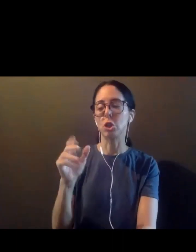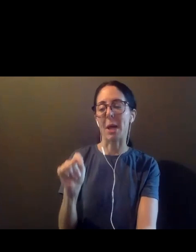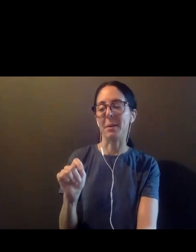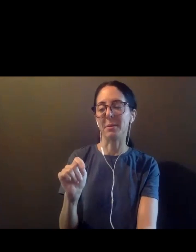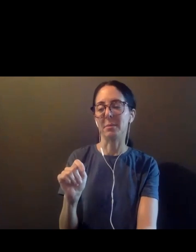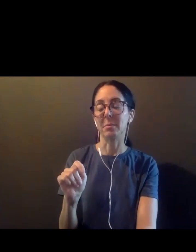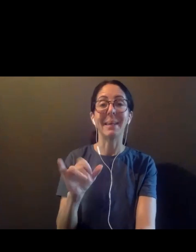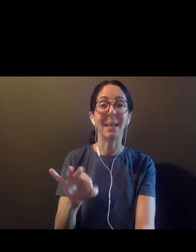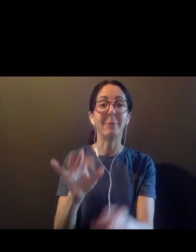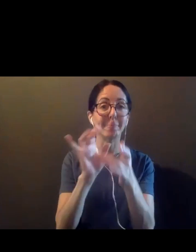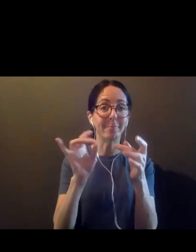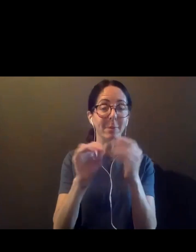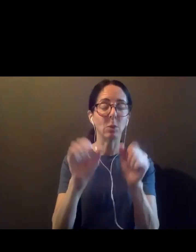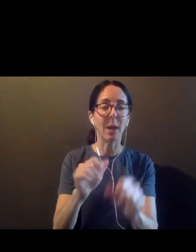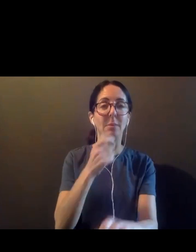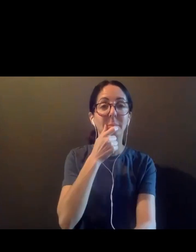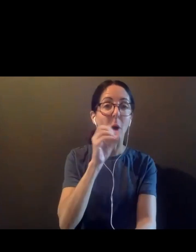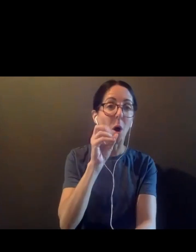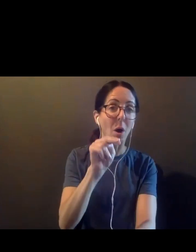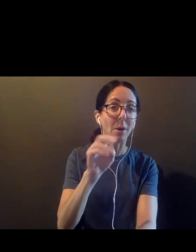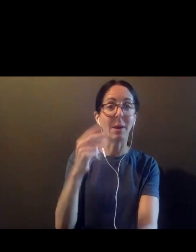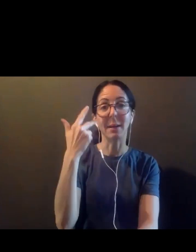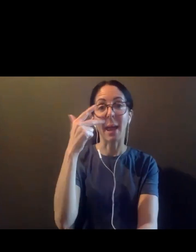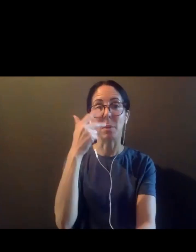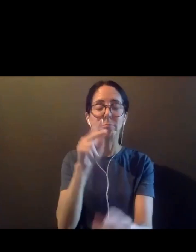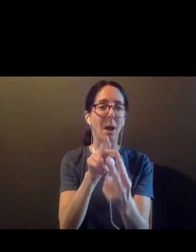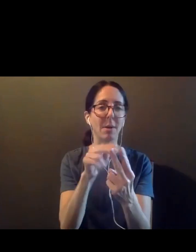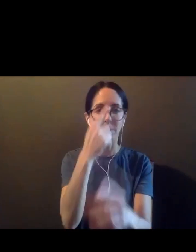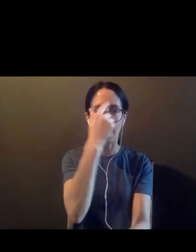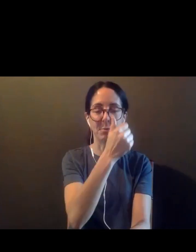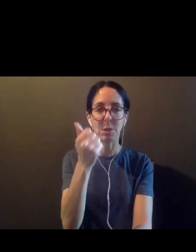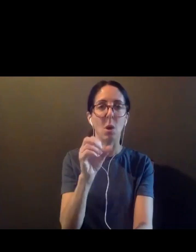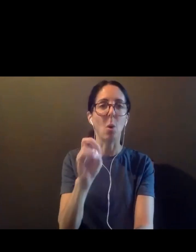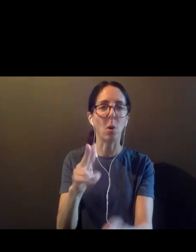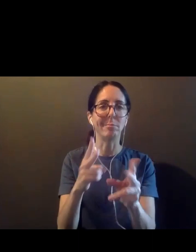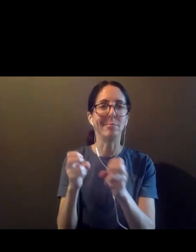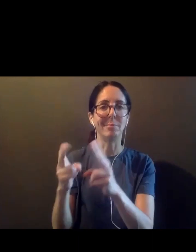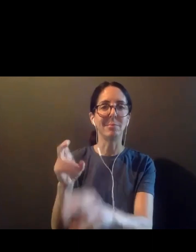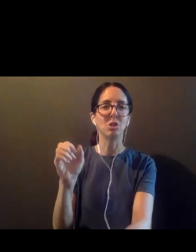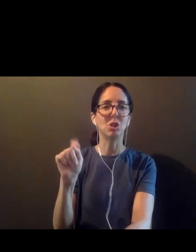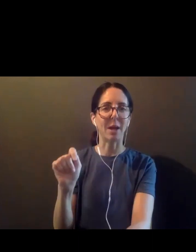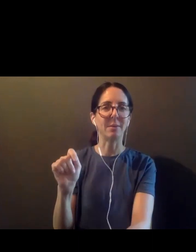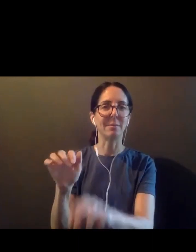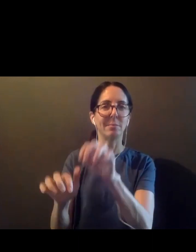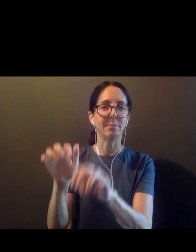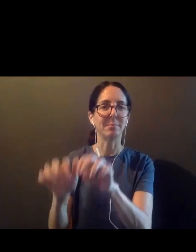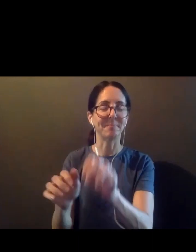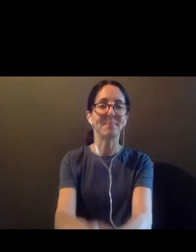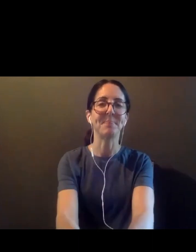You can even turn on your camera if you want to be spotlight. You can also pose a question in the chat and I am happy to read it aloud.